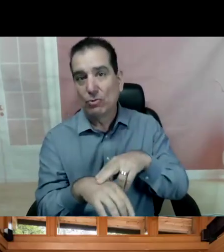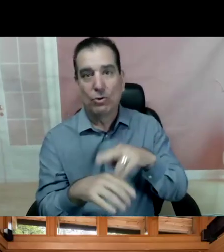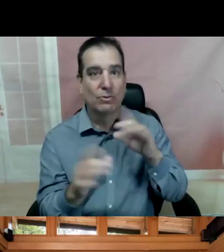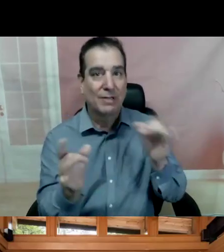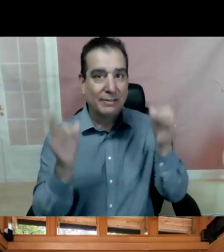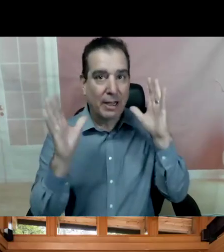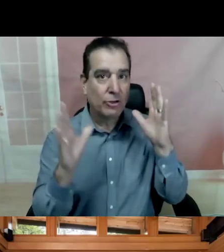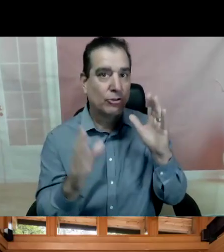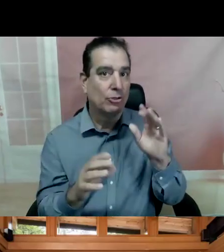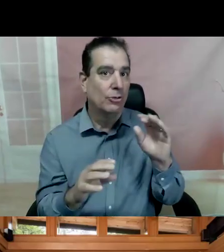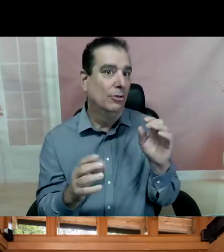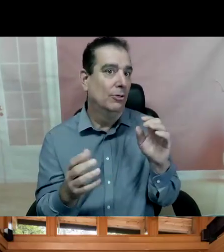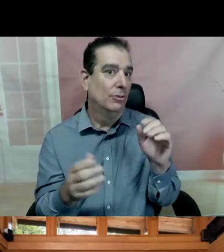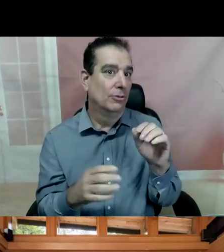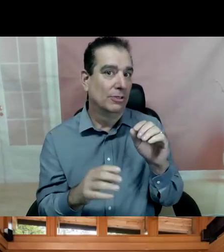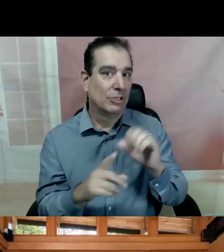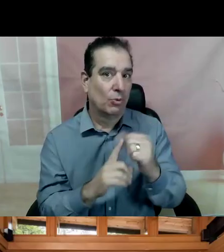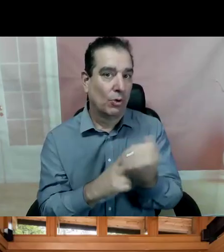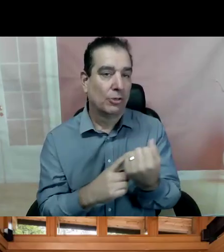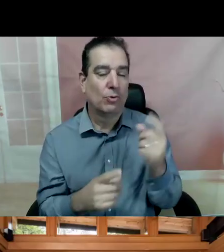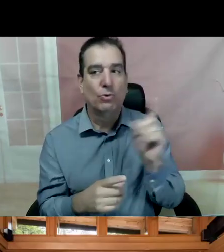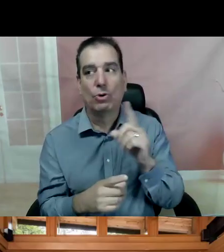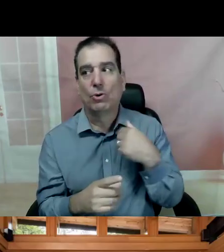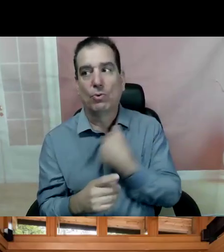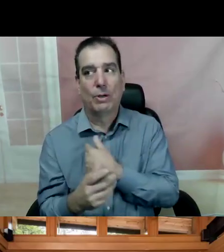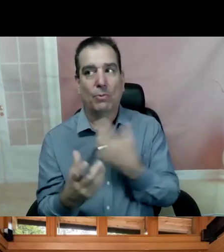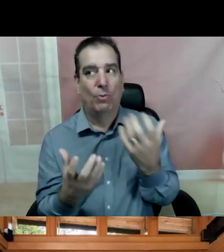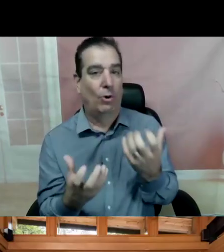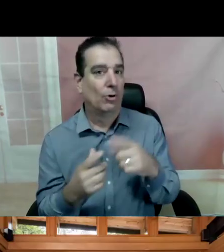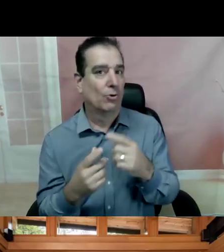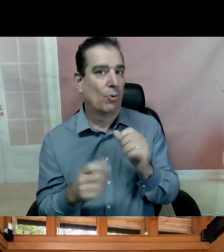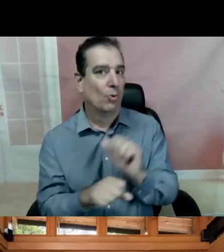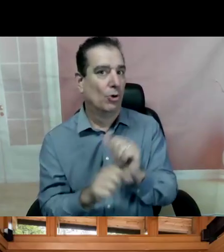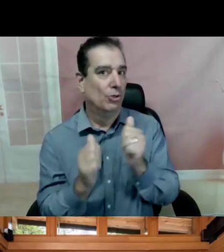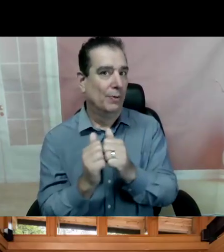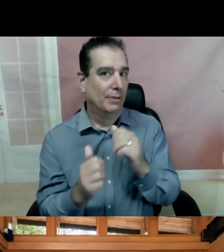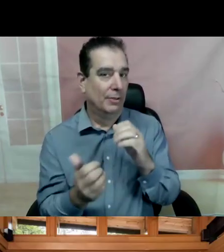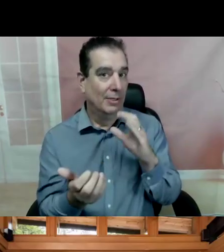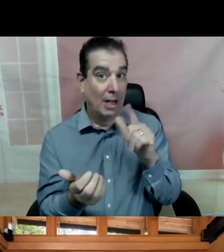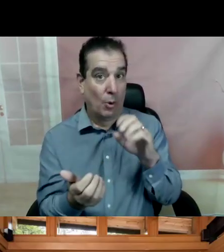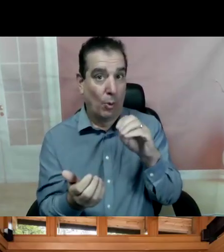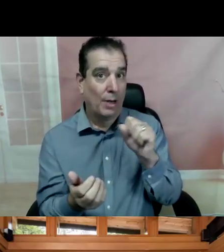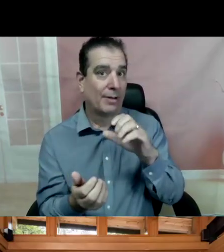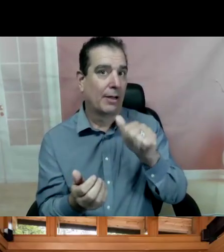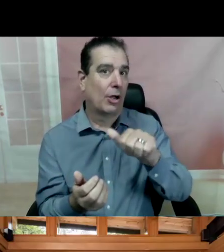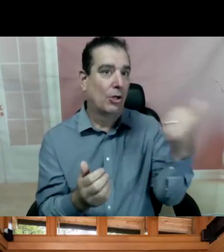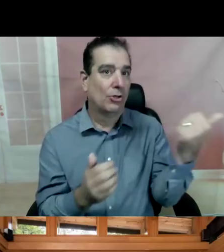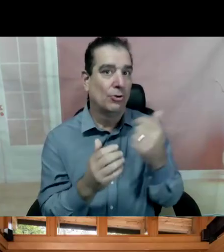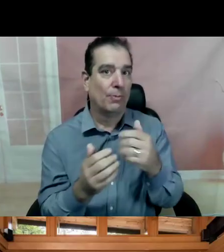power goes off. We've got natural disasters, those sorts of situations. We want to work together with